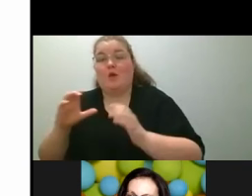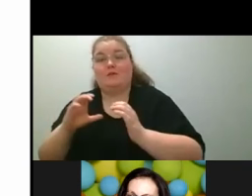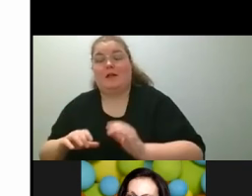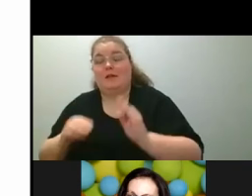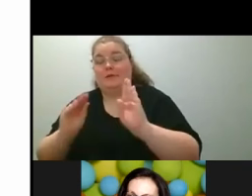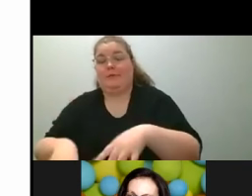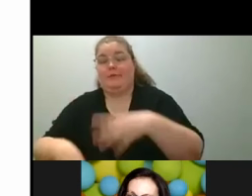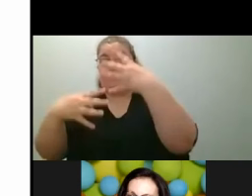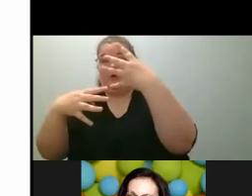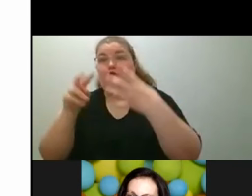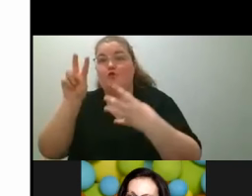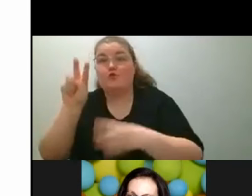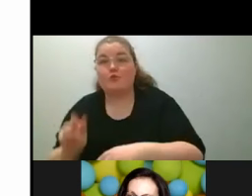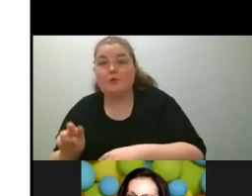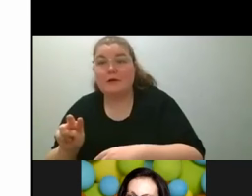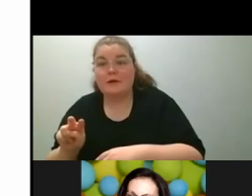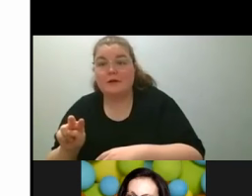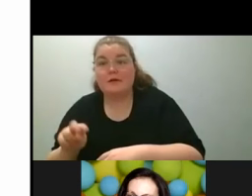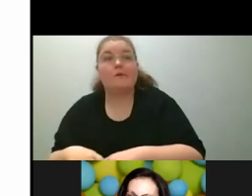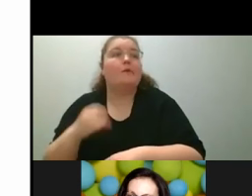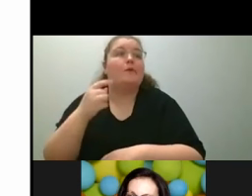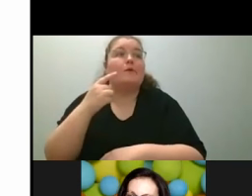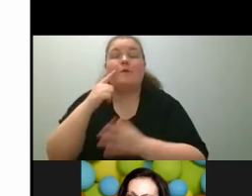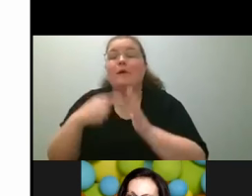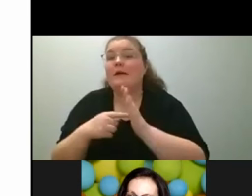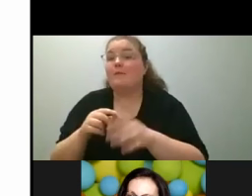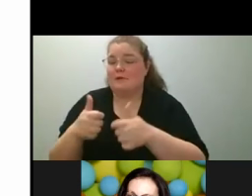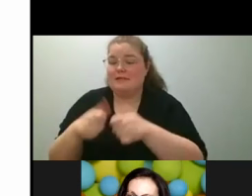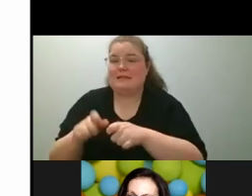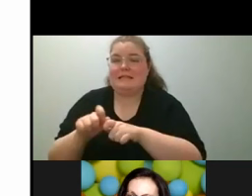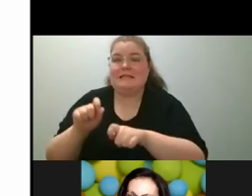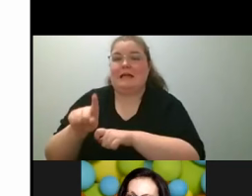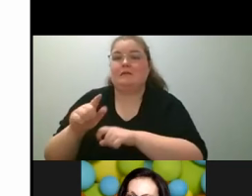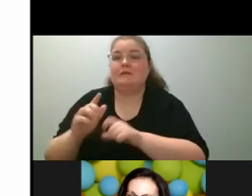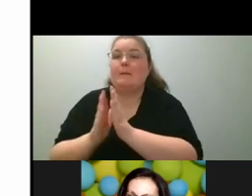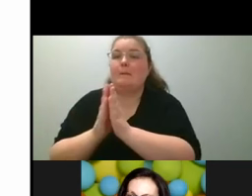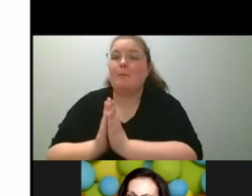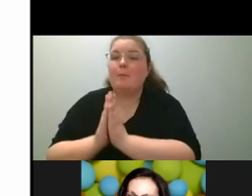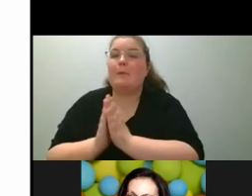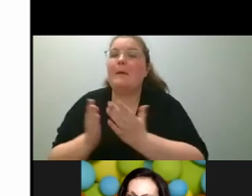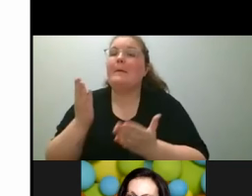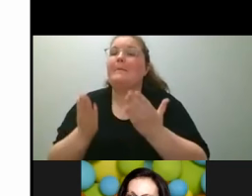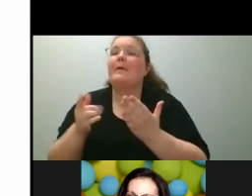or if you were, for example sending a text message in Burmese, there may need to be modification there,